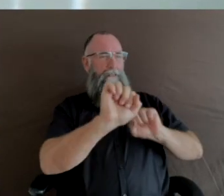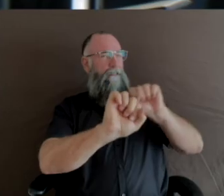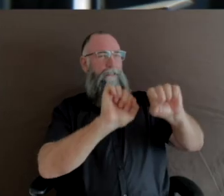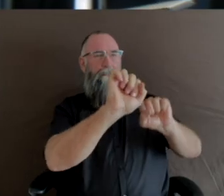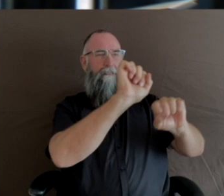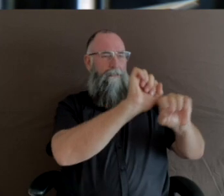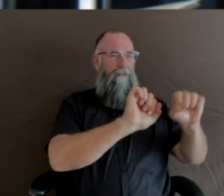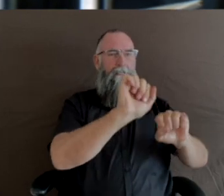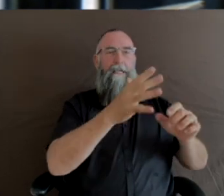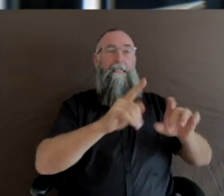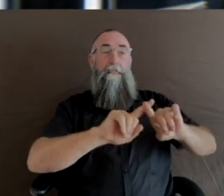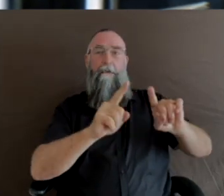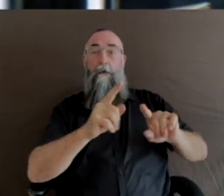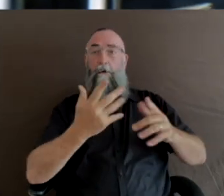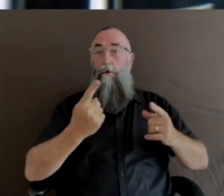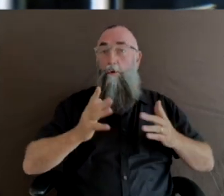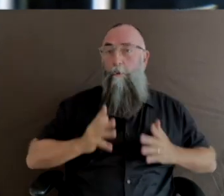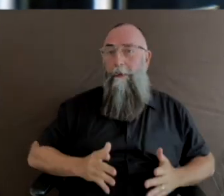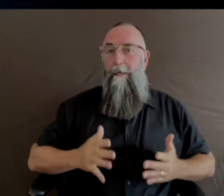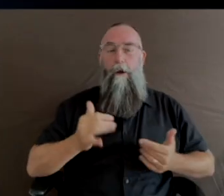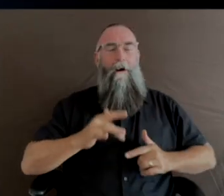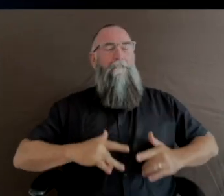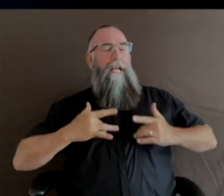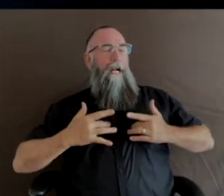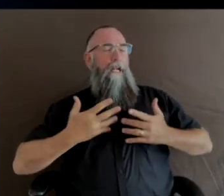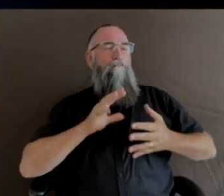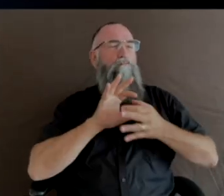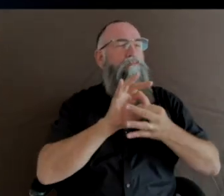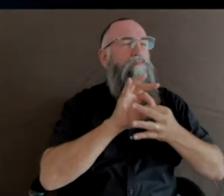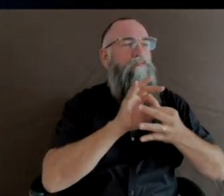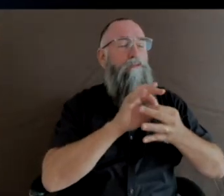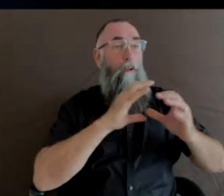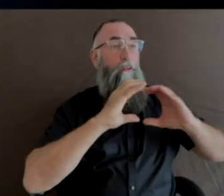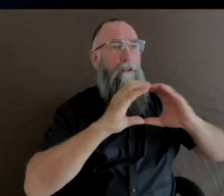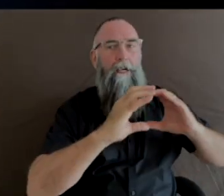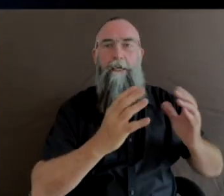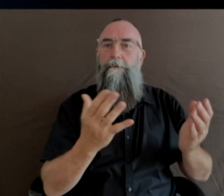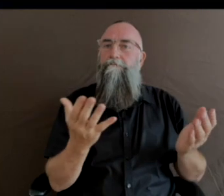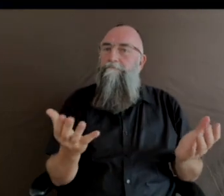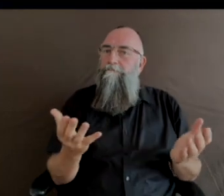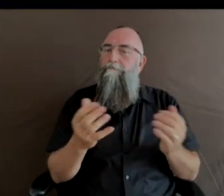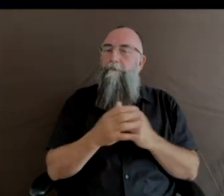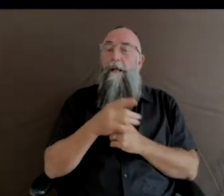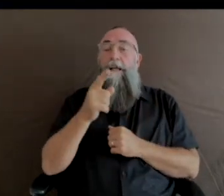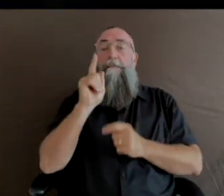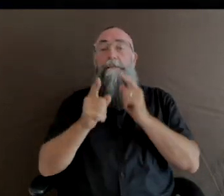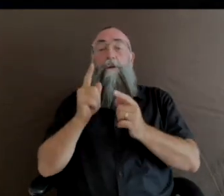A different way of being or sensing or communicating, that they don't get in other parts of their life.